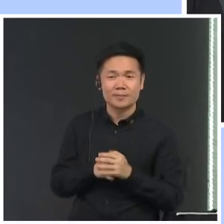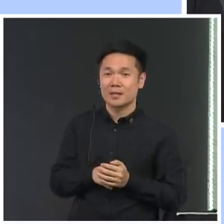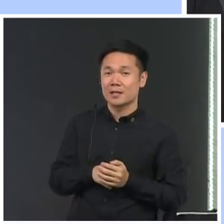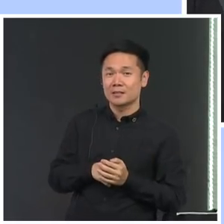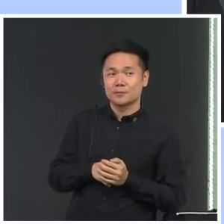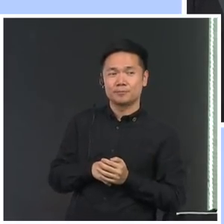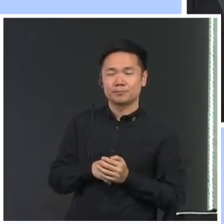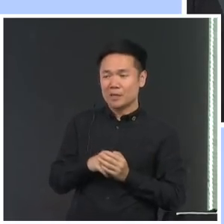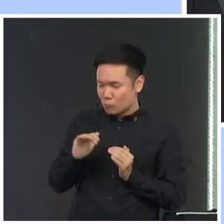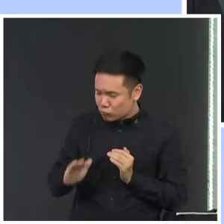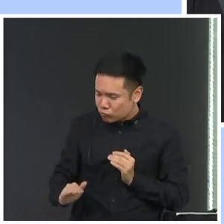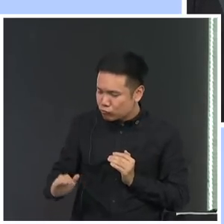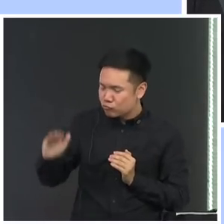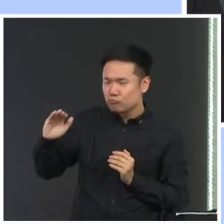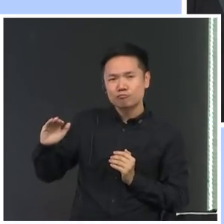So what are are mother tongues?